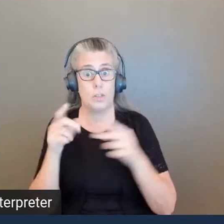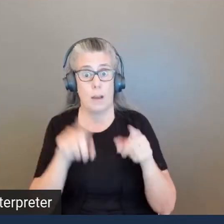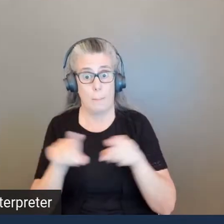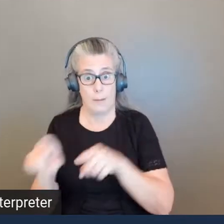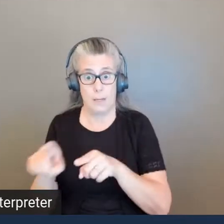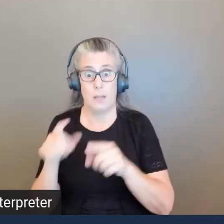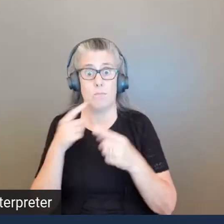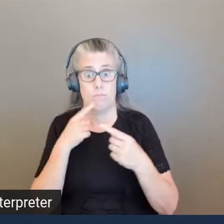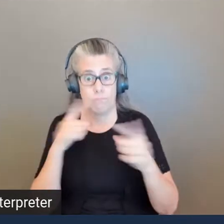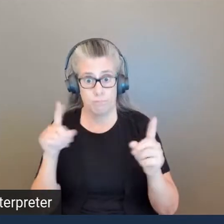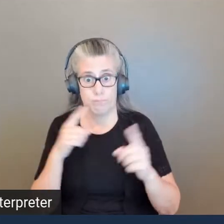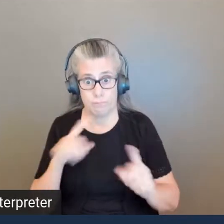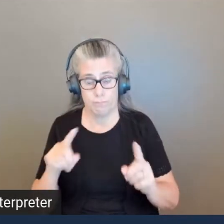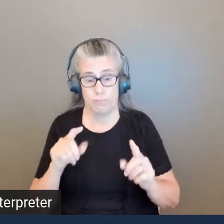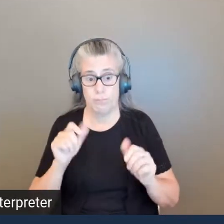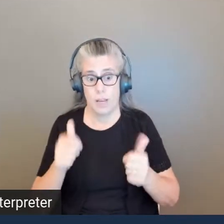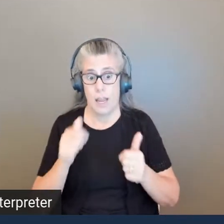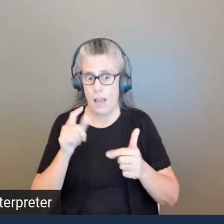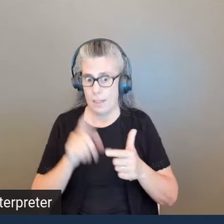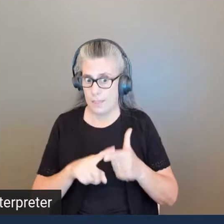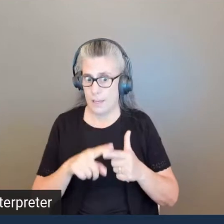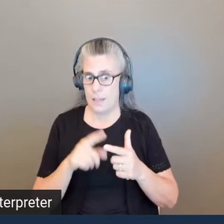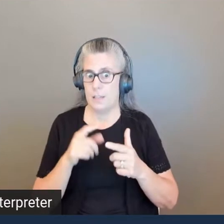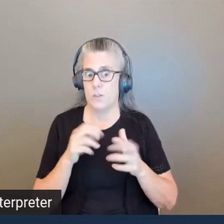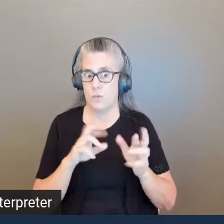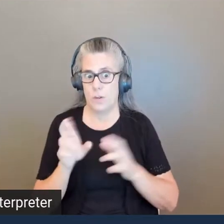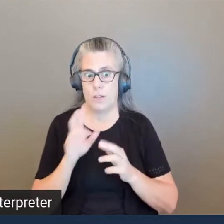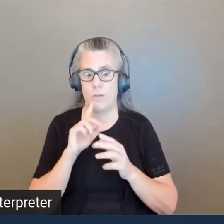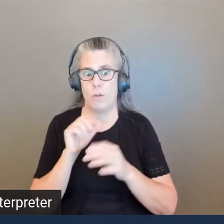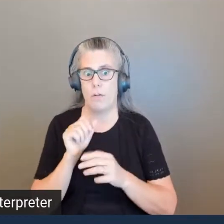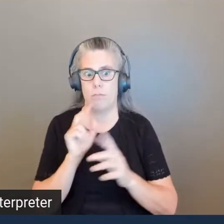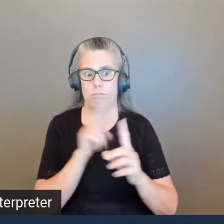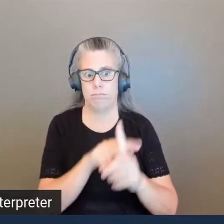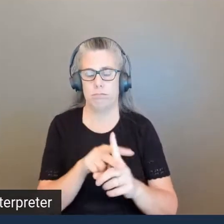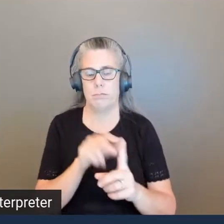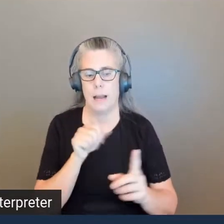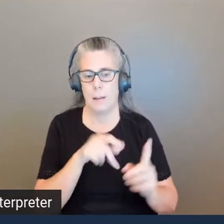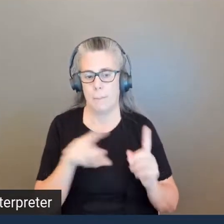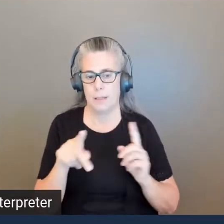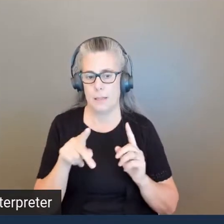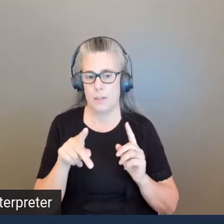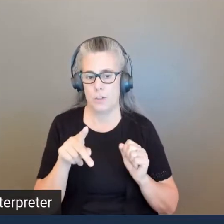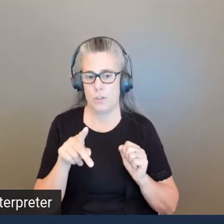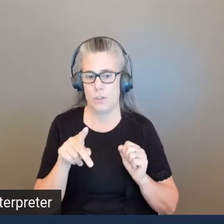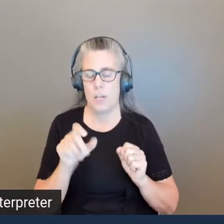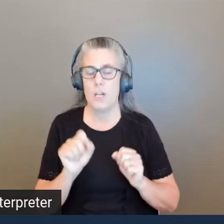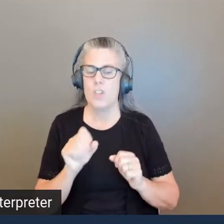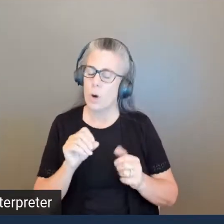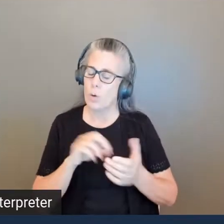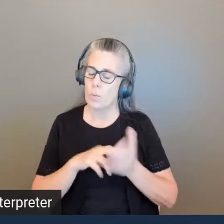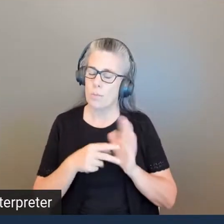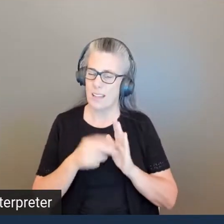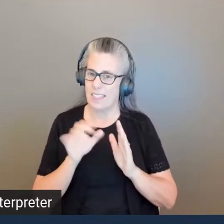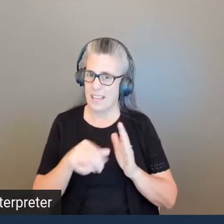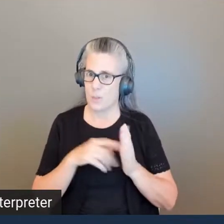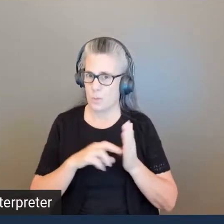into your applications, right? So essentially when I talk about inference, that's what the stage I'm referring to. Okay. - And today